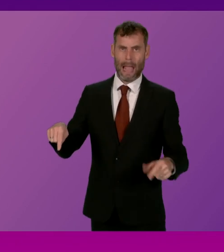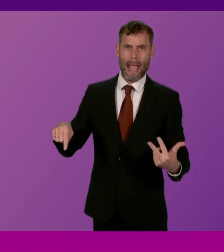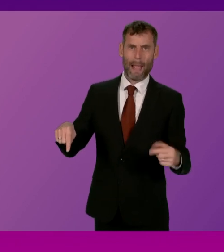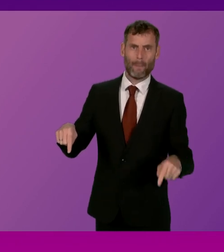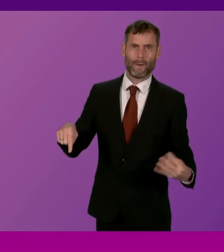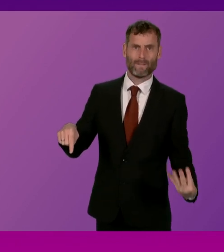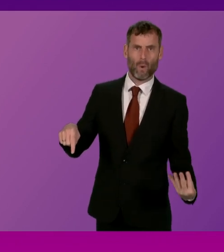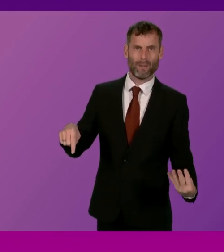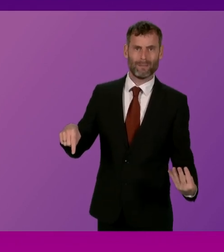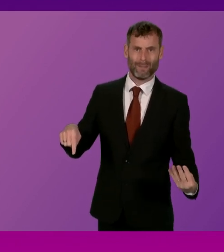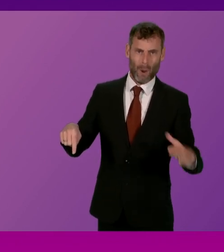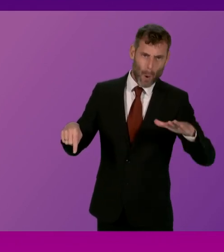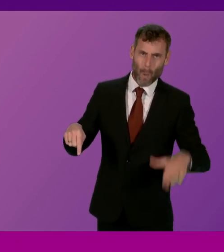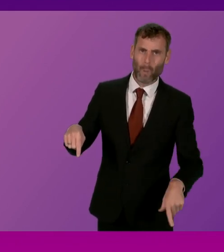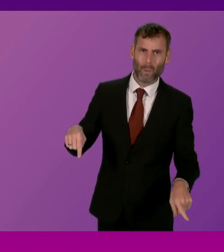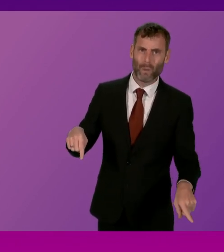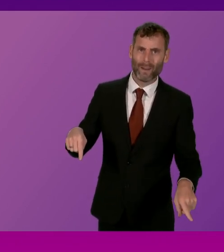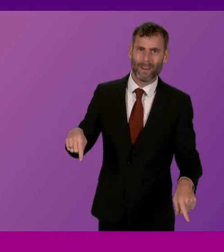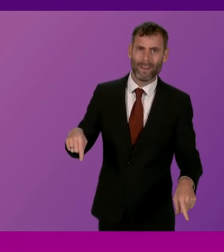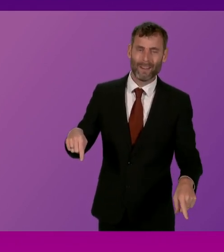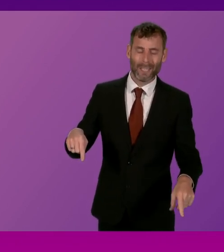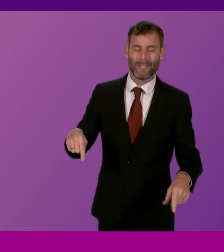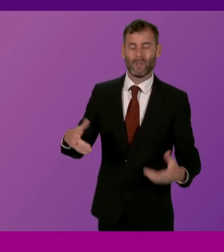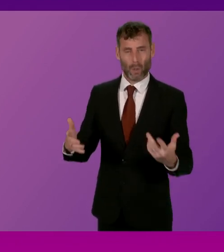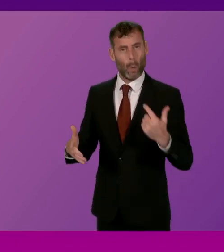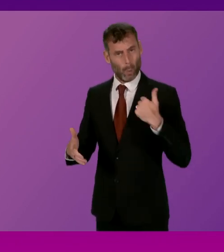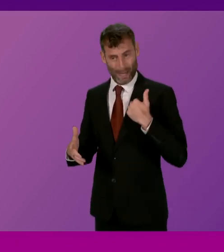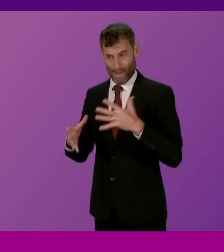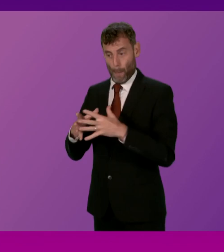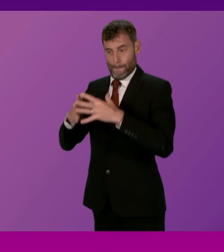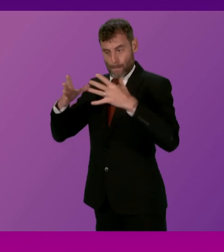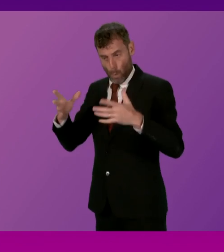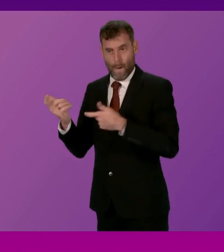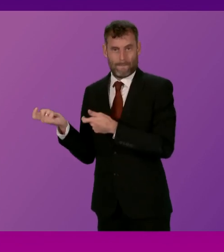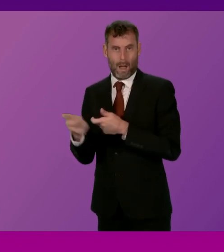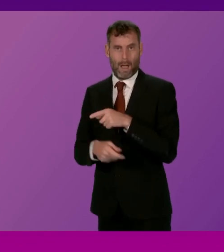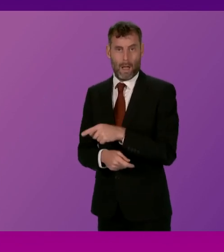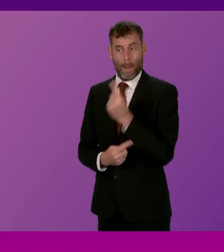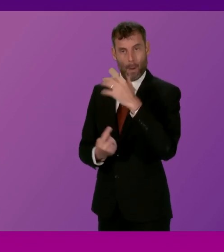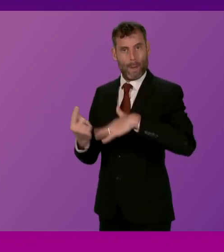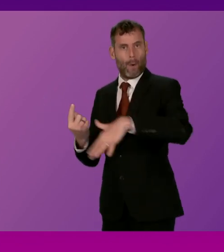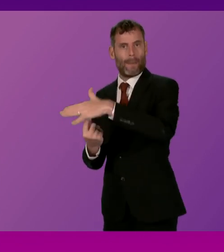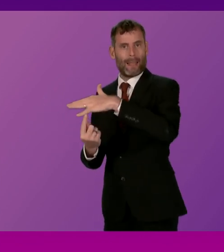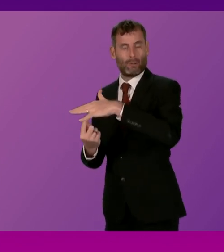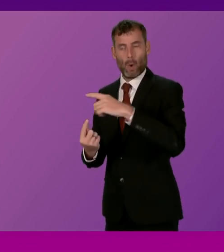We will continue to invest in the fire service and in our brave firefighters for the exceptional